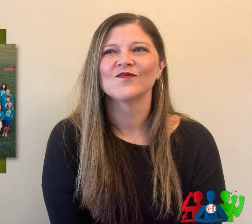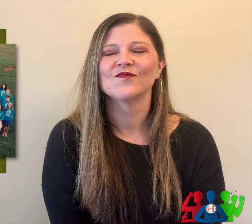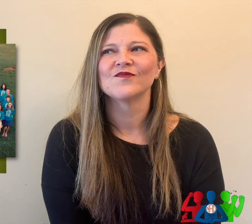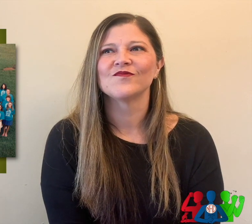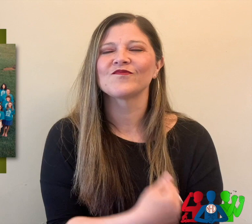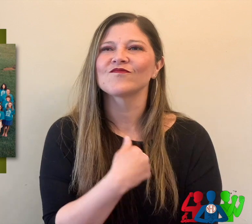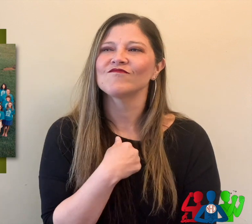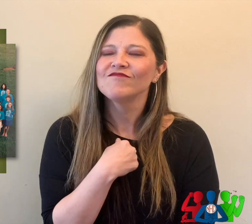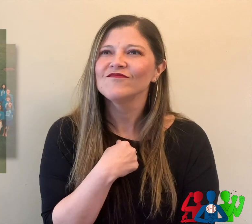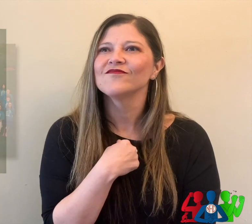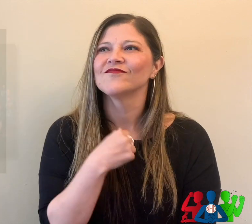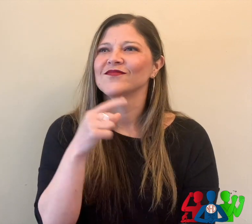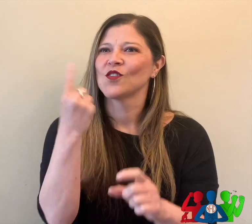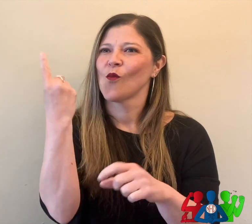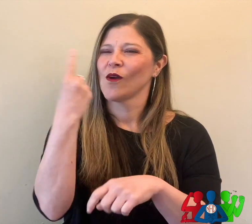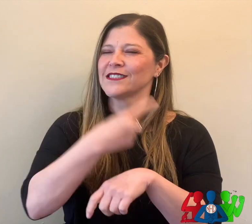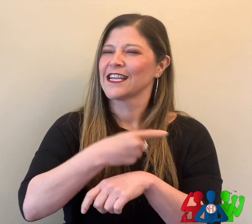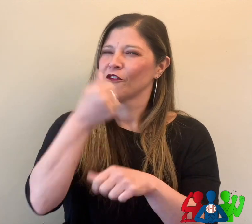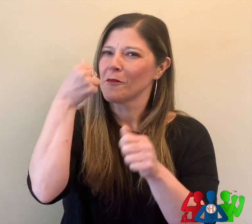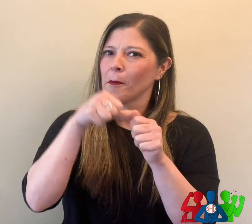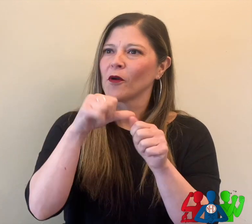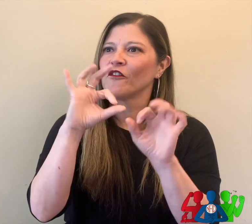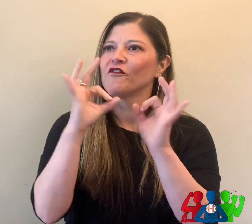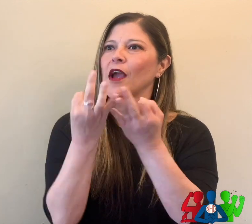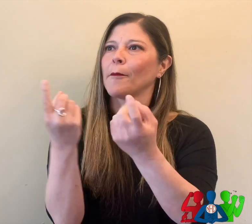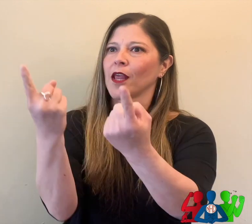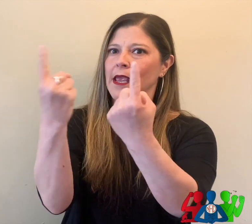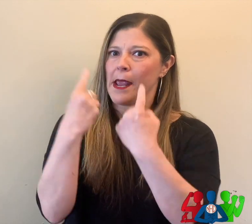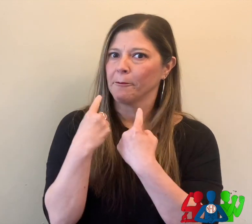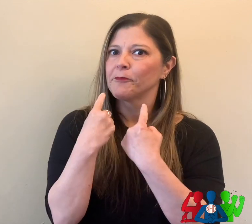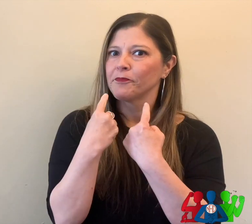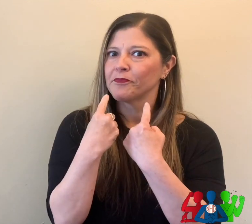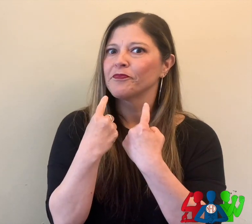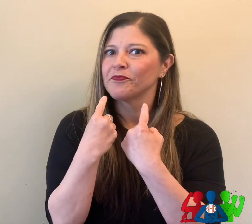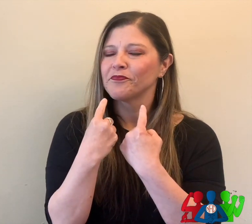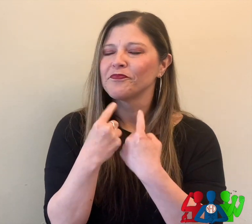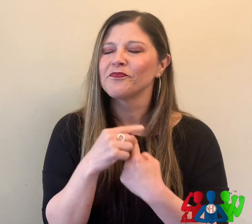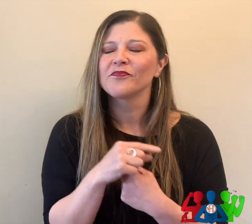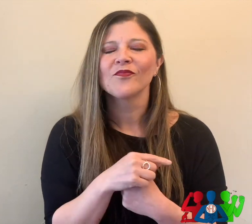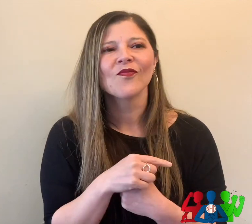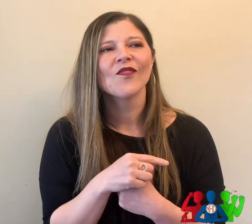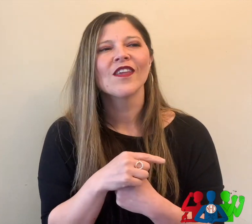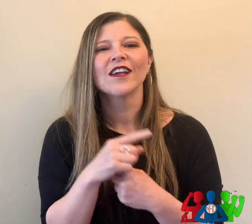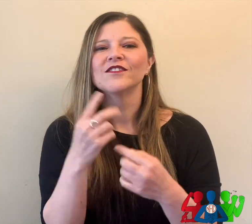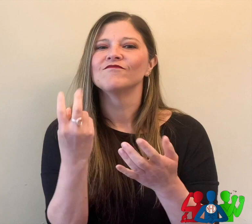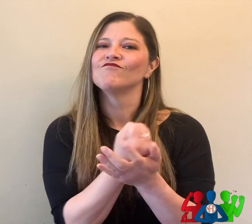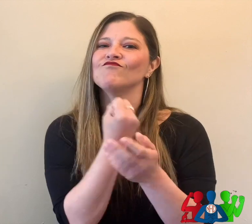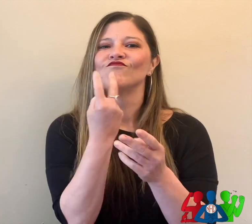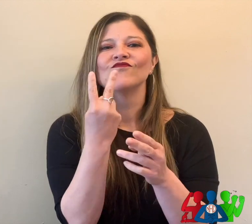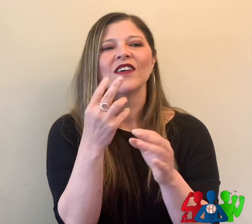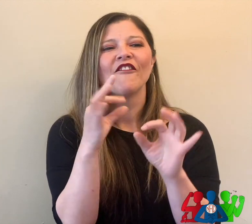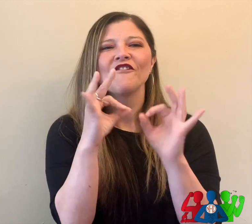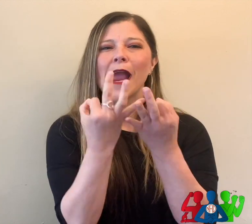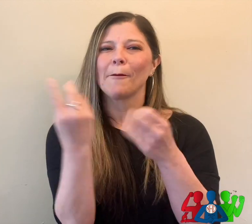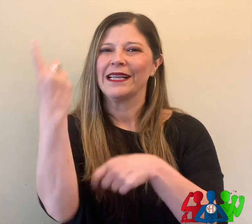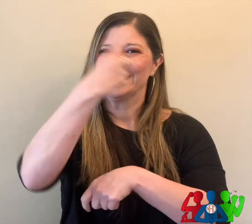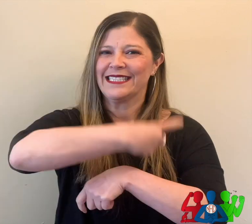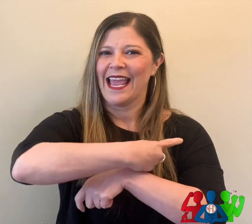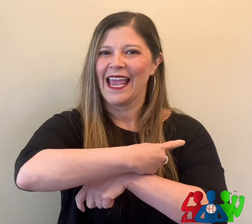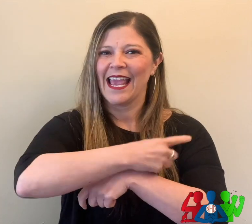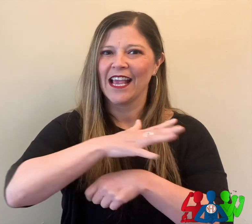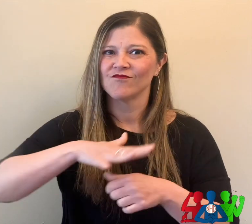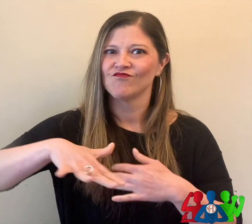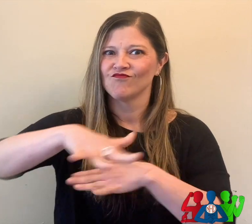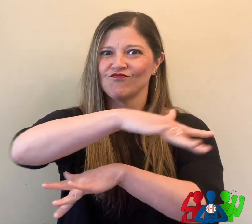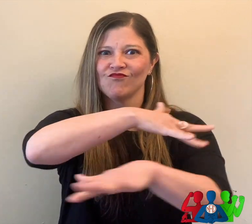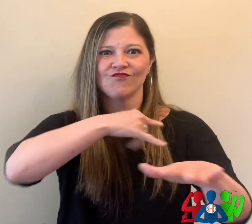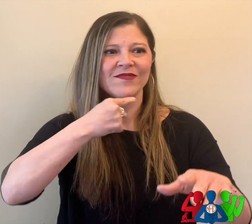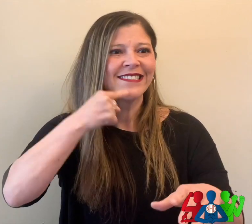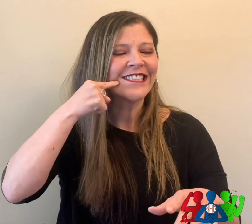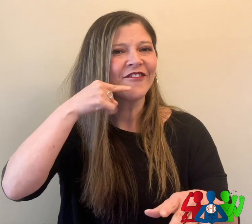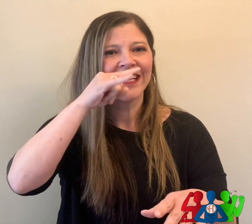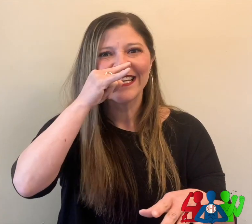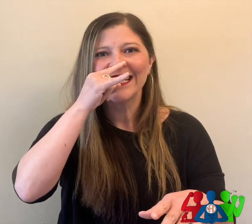was a junior in high school. I remember my family came one day to the camp. It was family day,